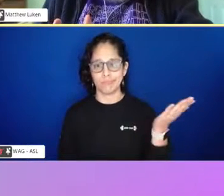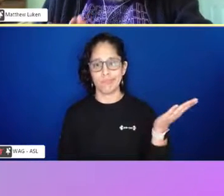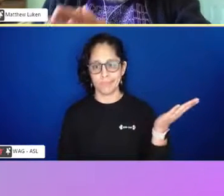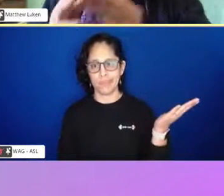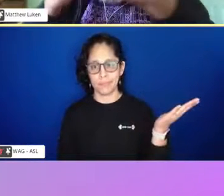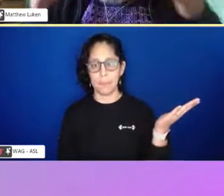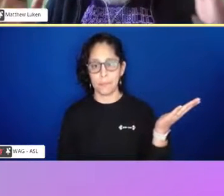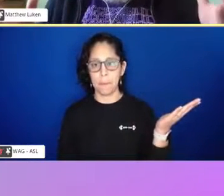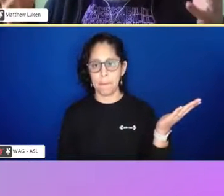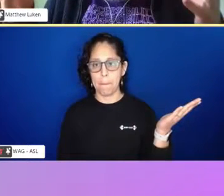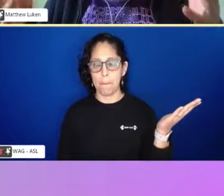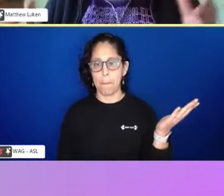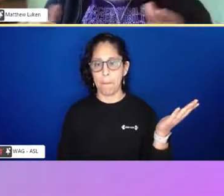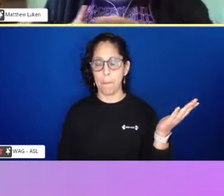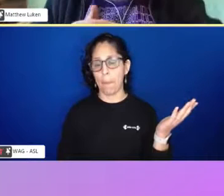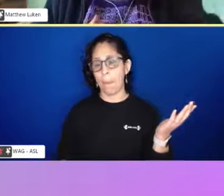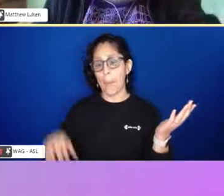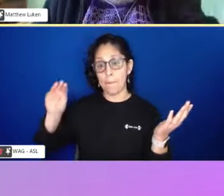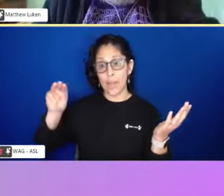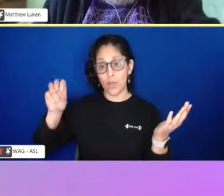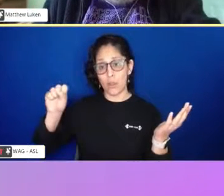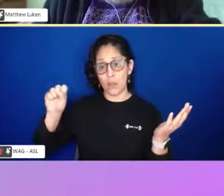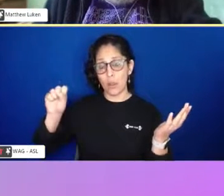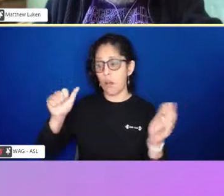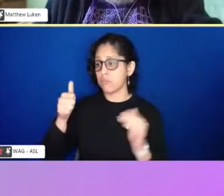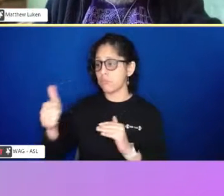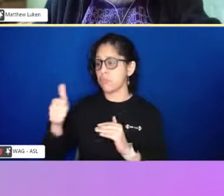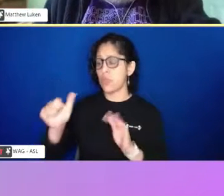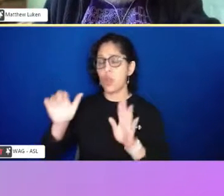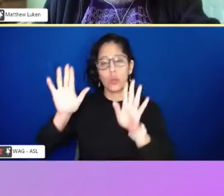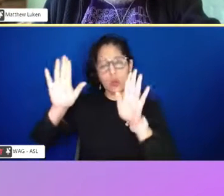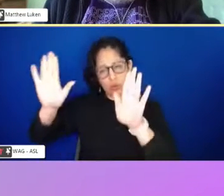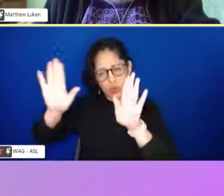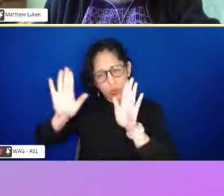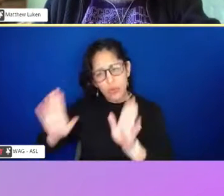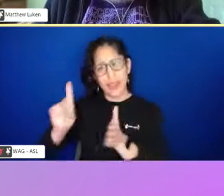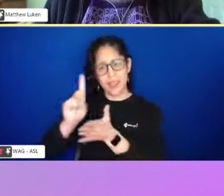everyone to participate in an experience with a sense of